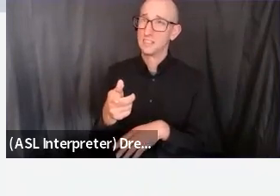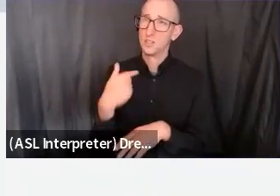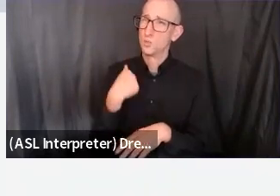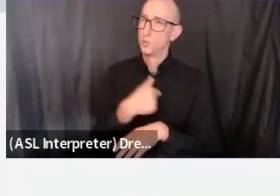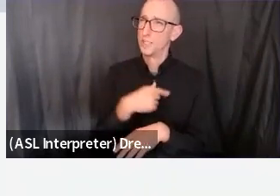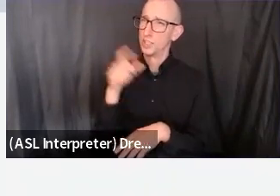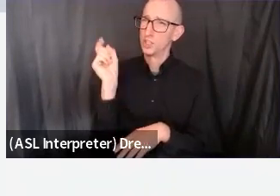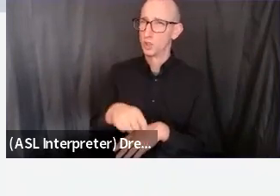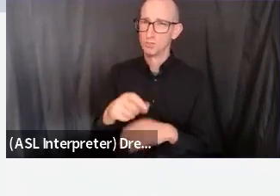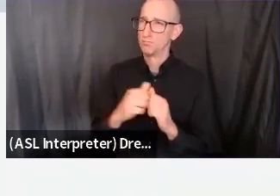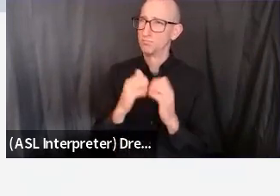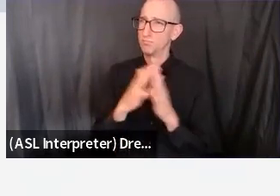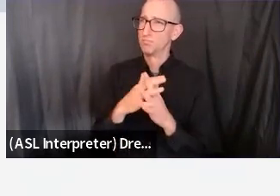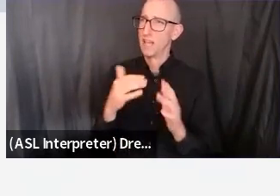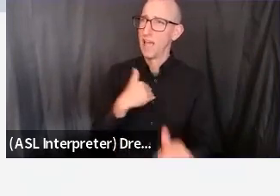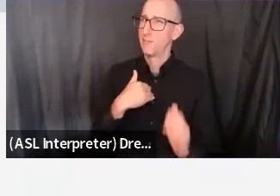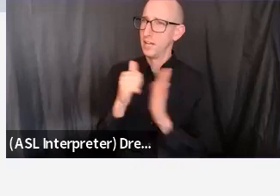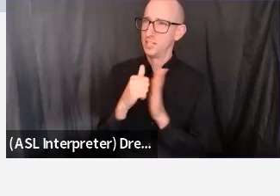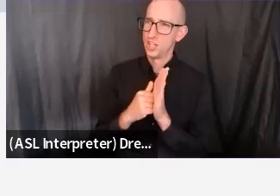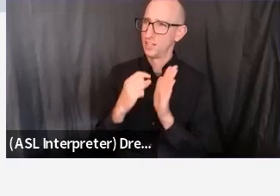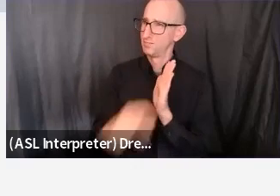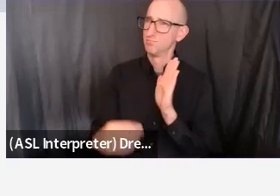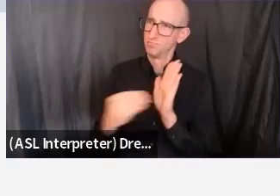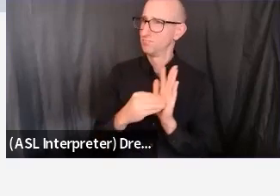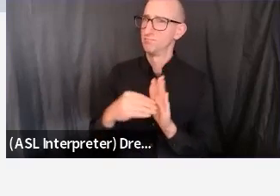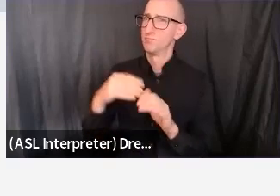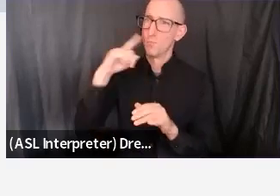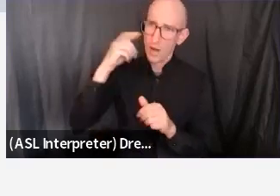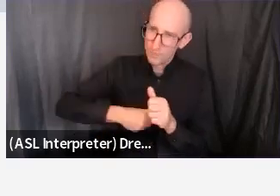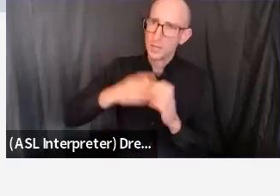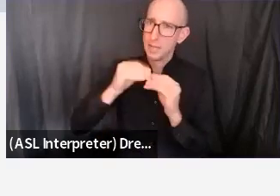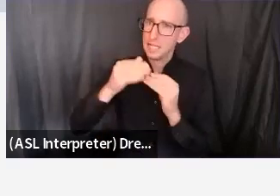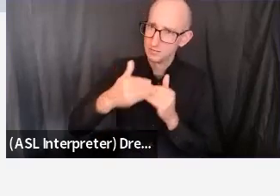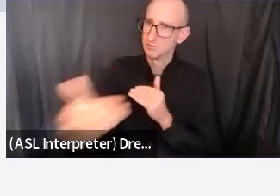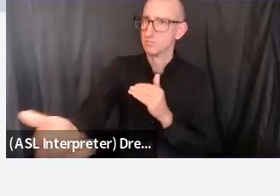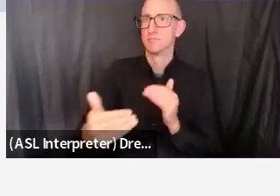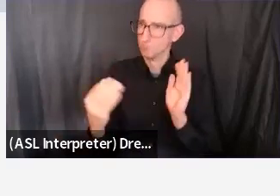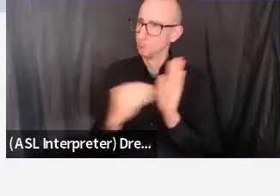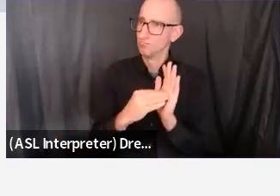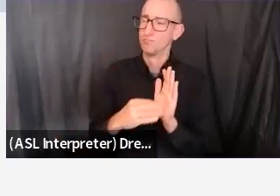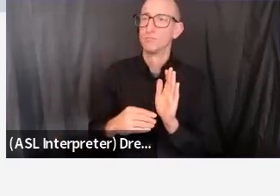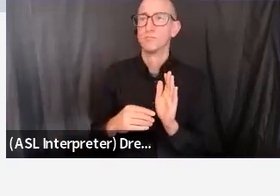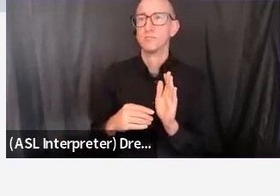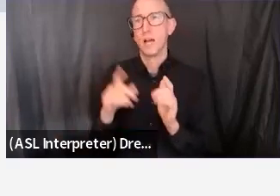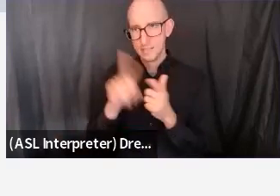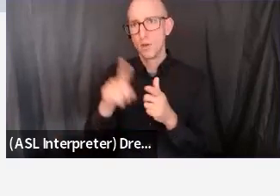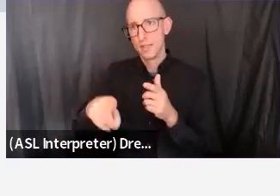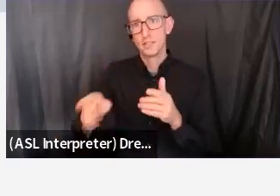and accelerate the commercial-scale deployment of low-cost clean hydrogen. Some of these projects will directly support ports,